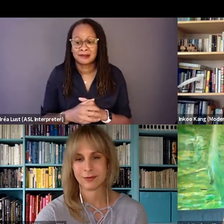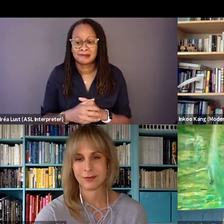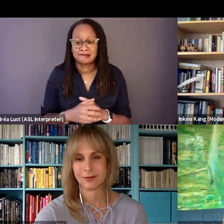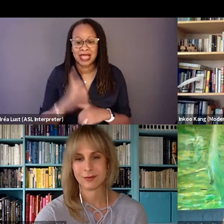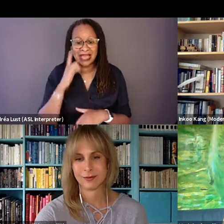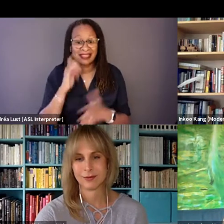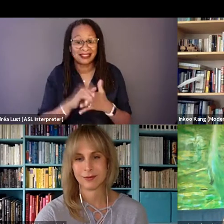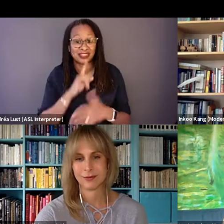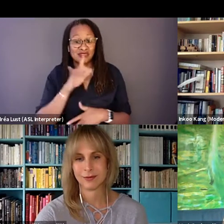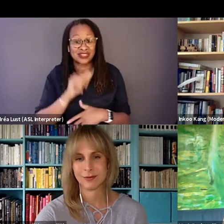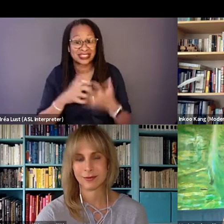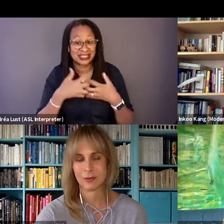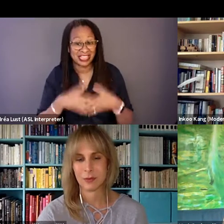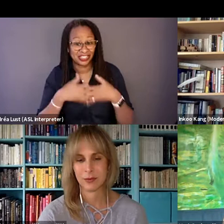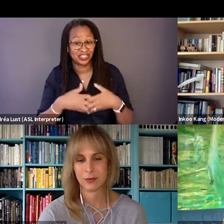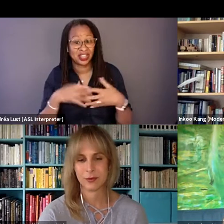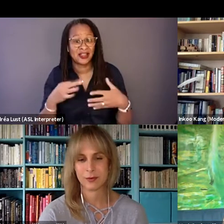the engine of this whole show.